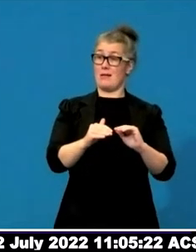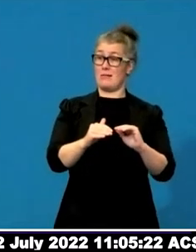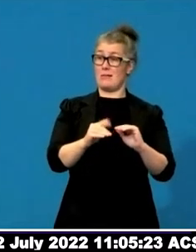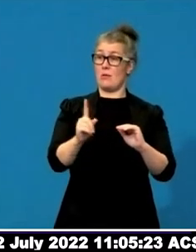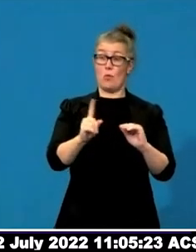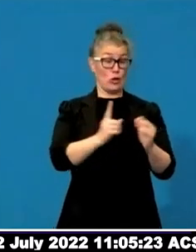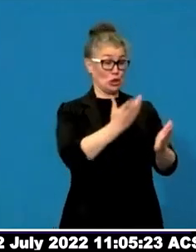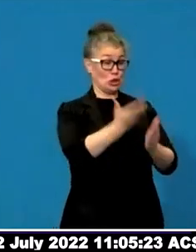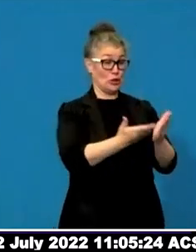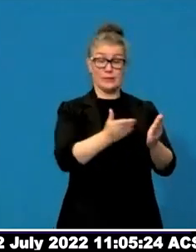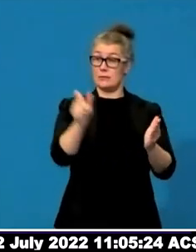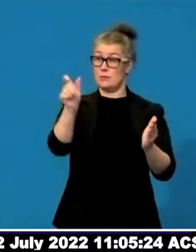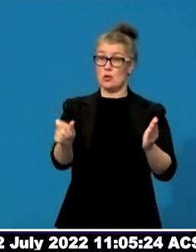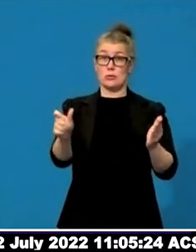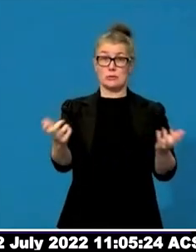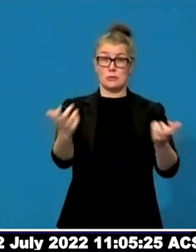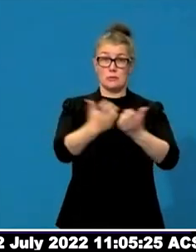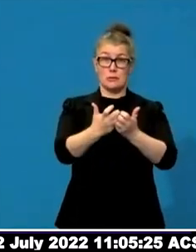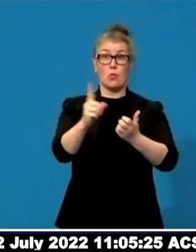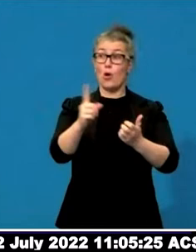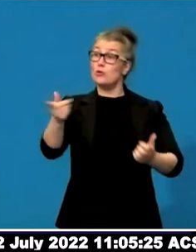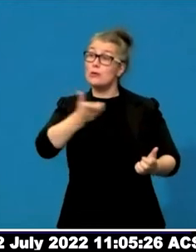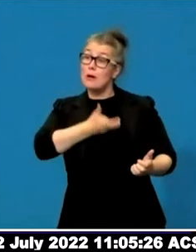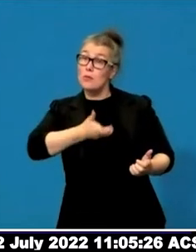and safety in using a service provider.